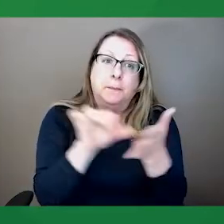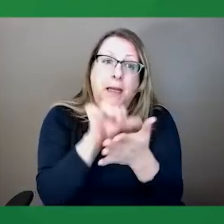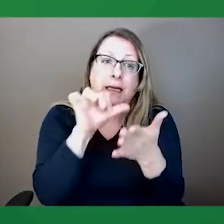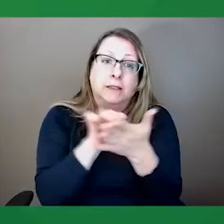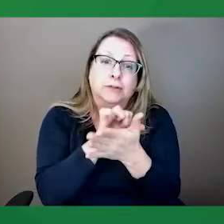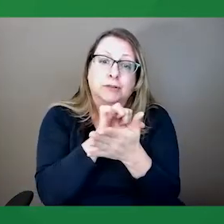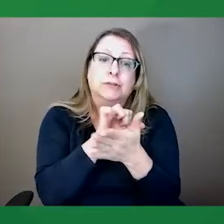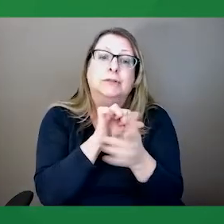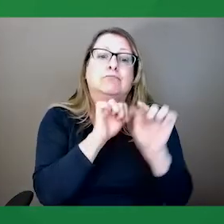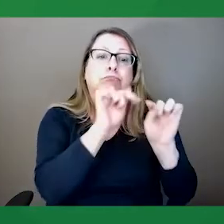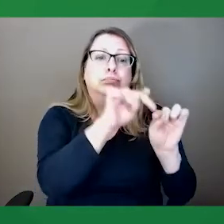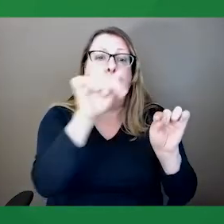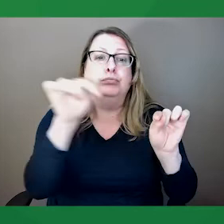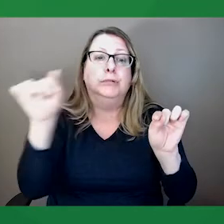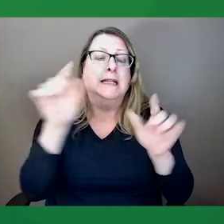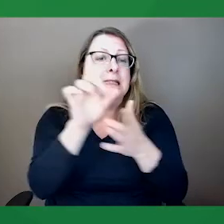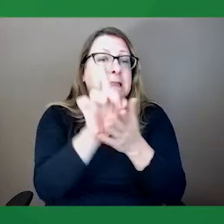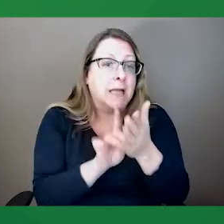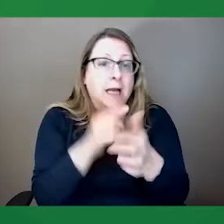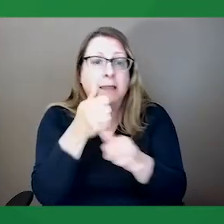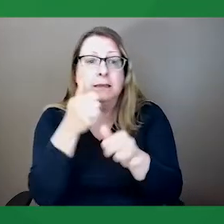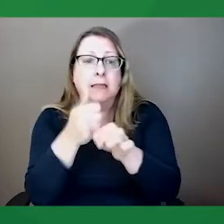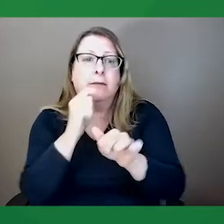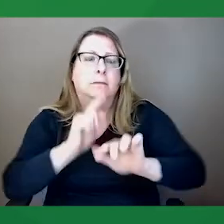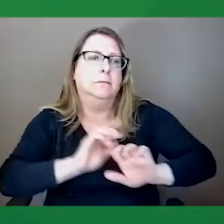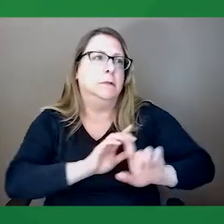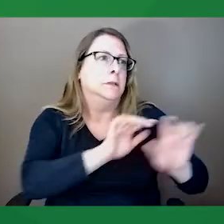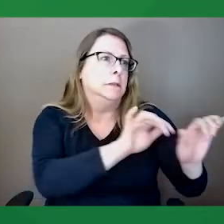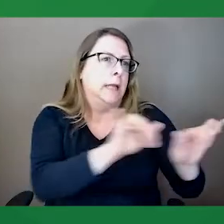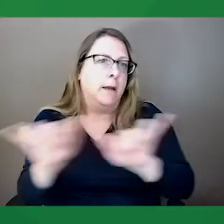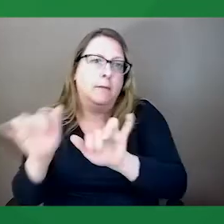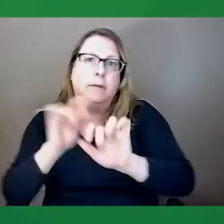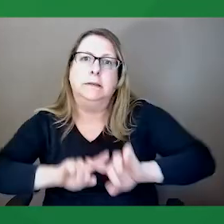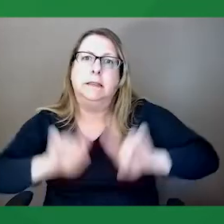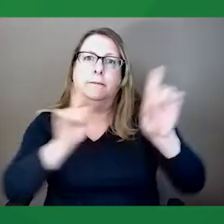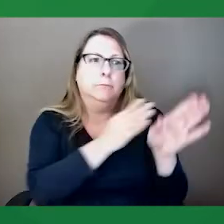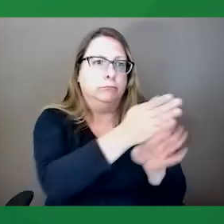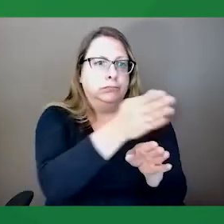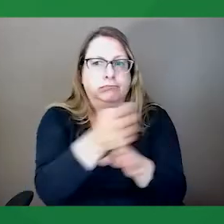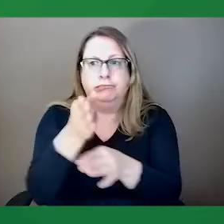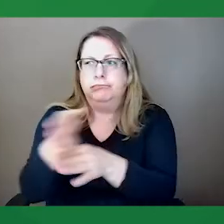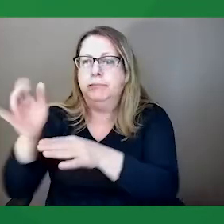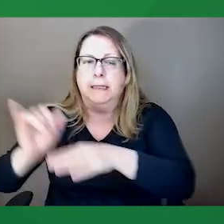A lot of pages designs cross between multiple industries,